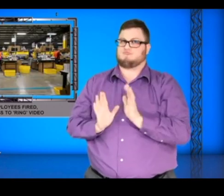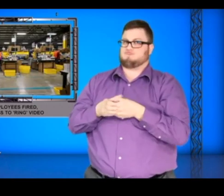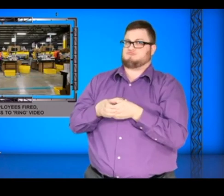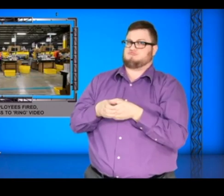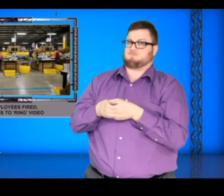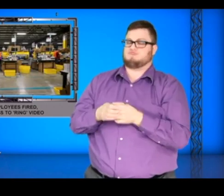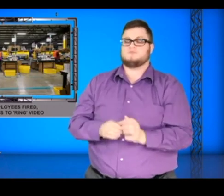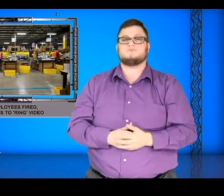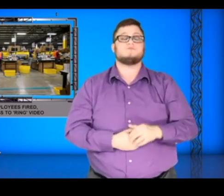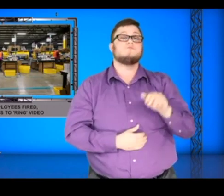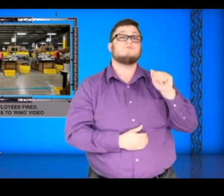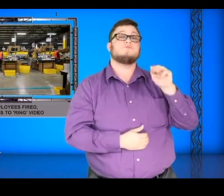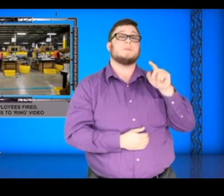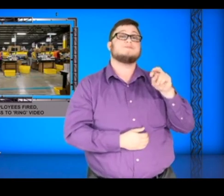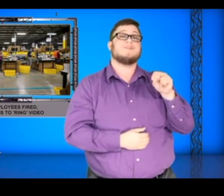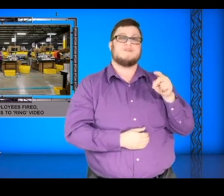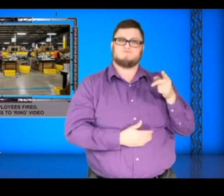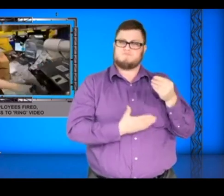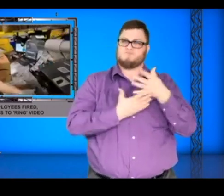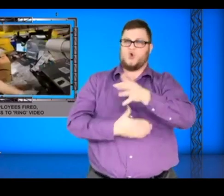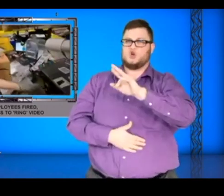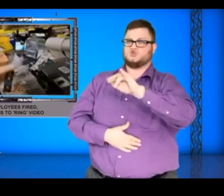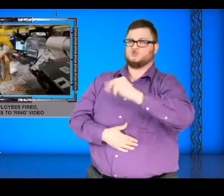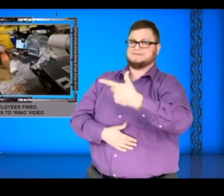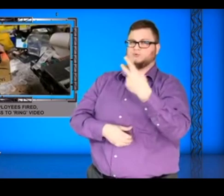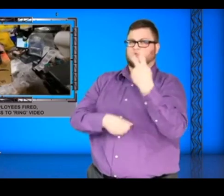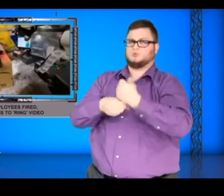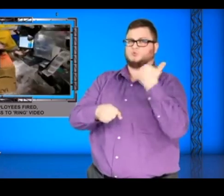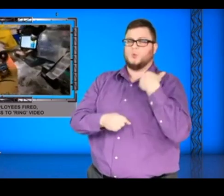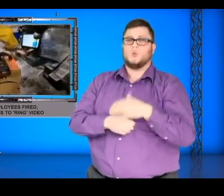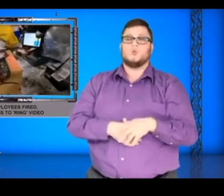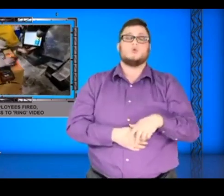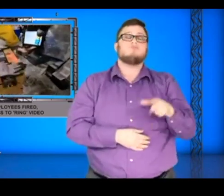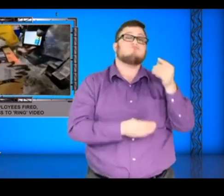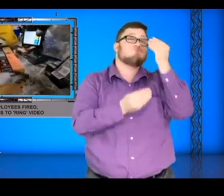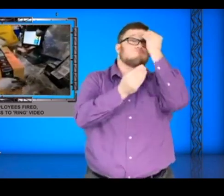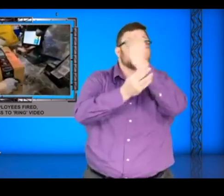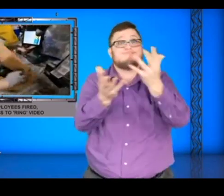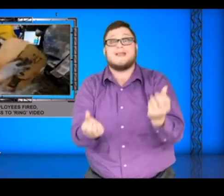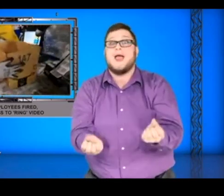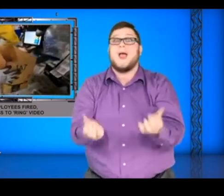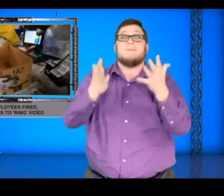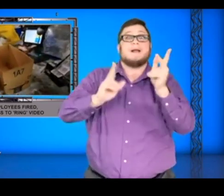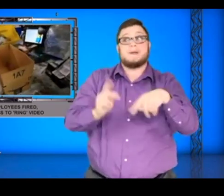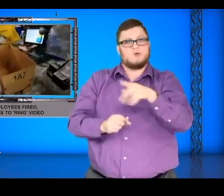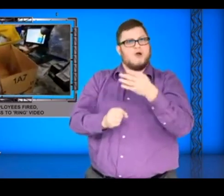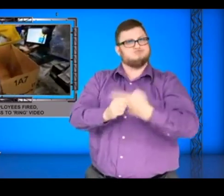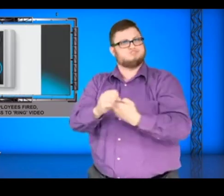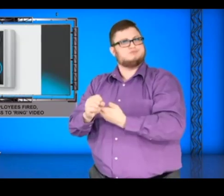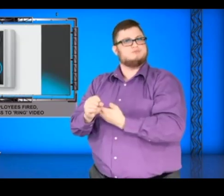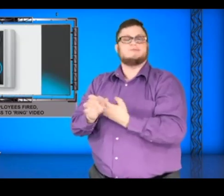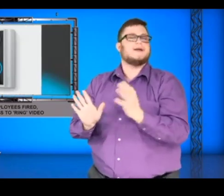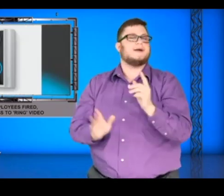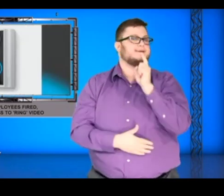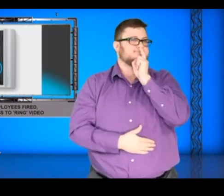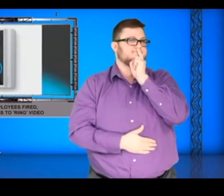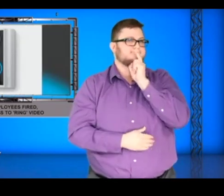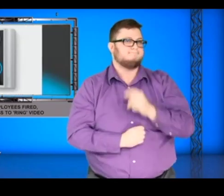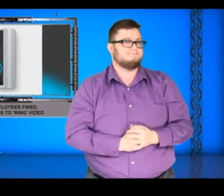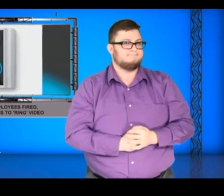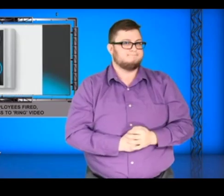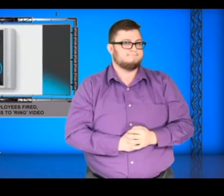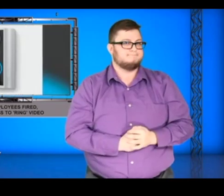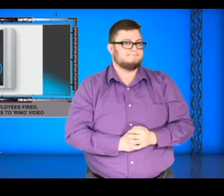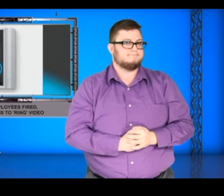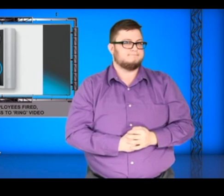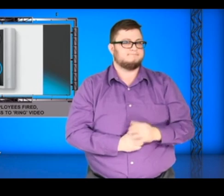Amazon, which bought Ring nearly 2 years ago, declined to say how many people were fired.